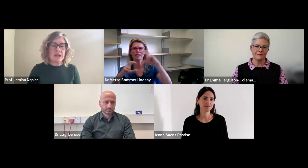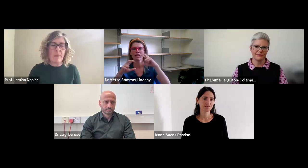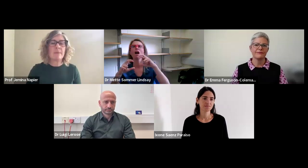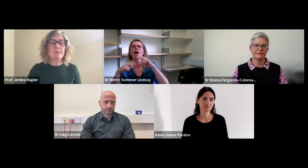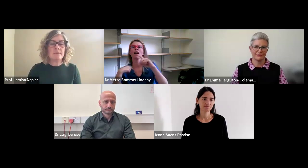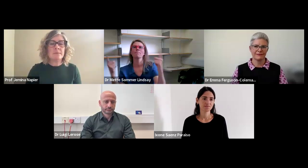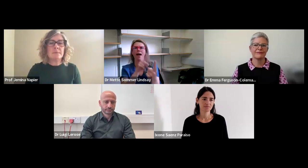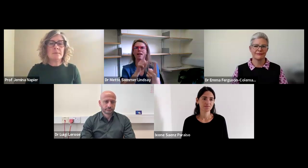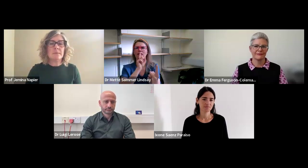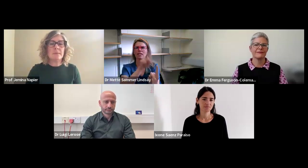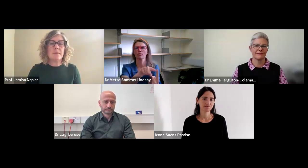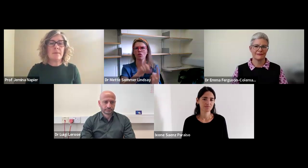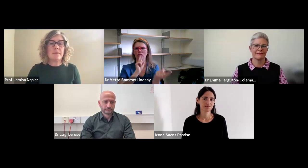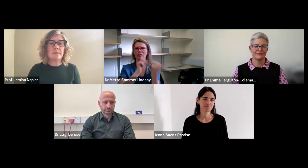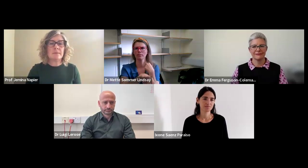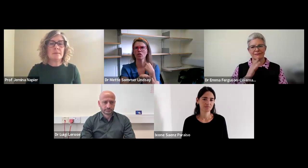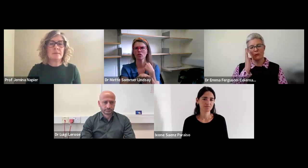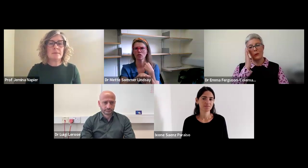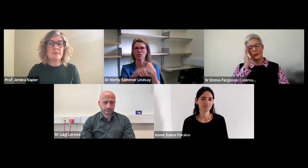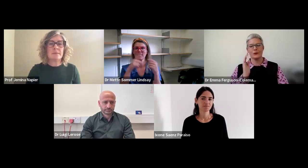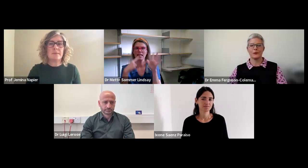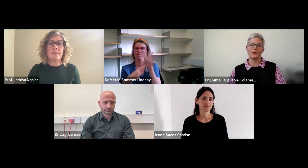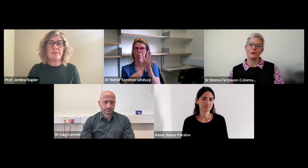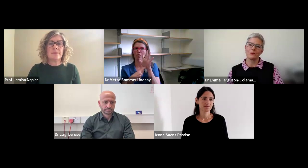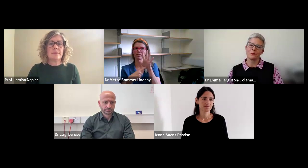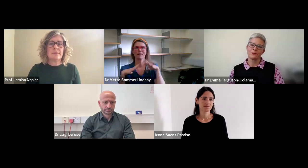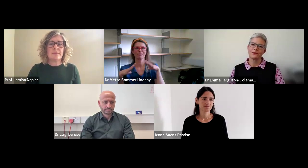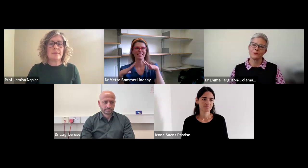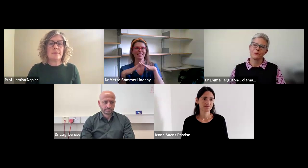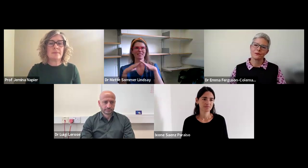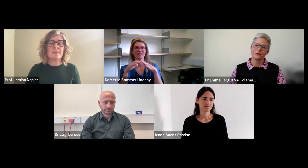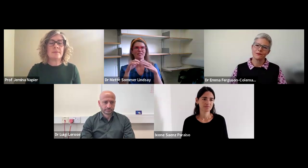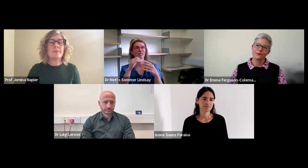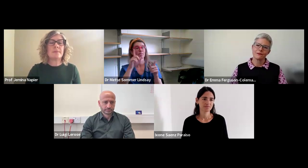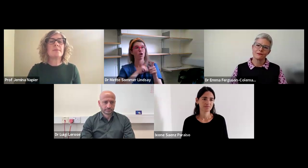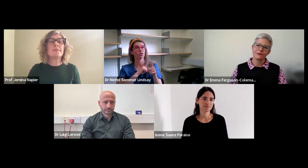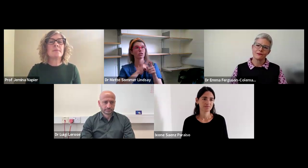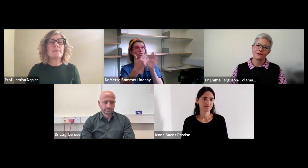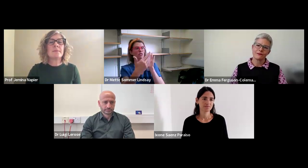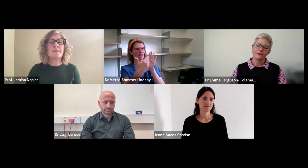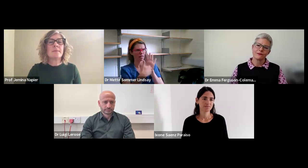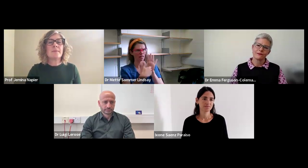issues and get tips about how to make arguments and how to respond and advocate for yourself,